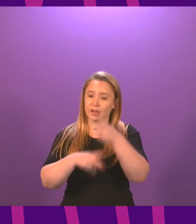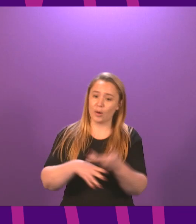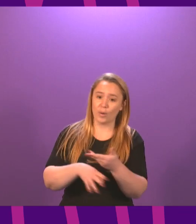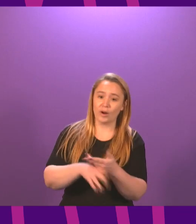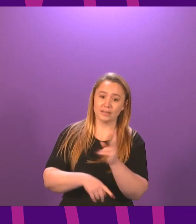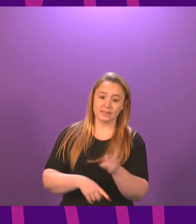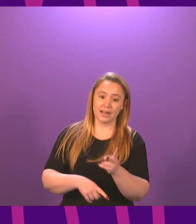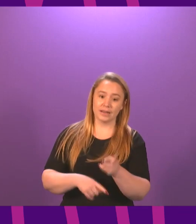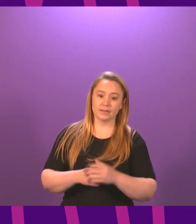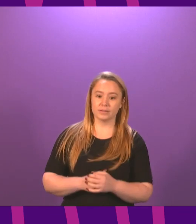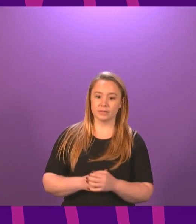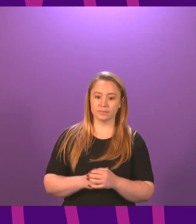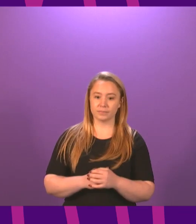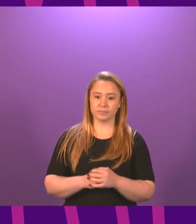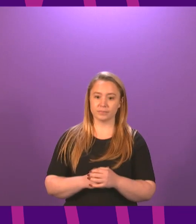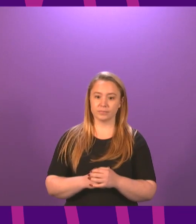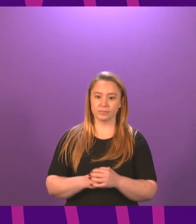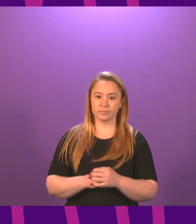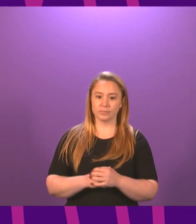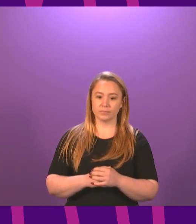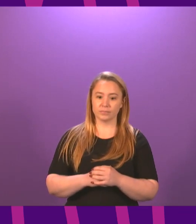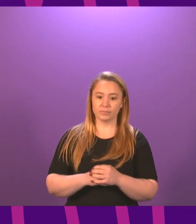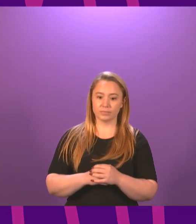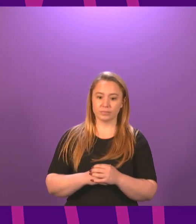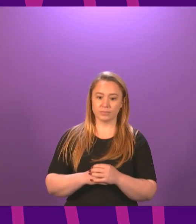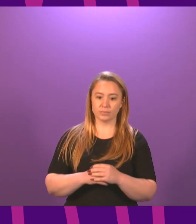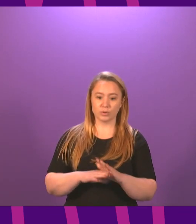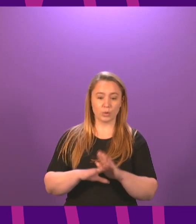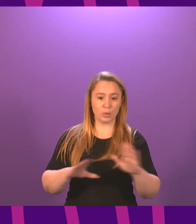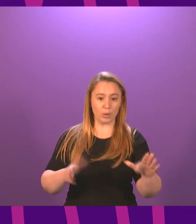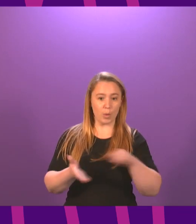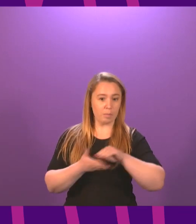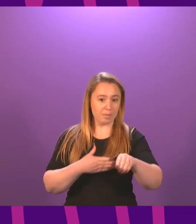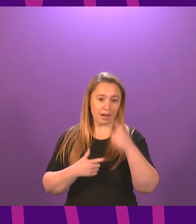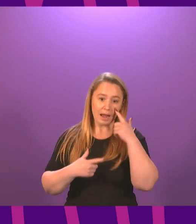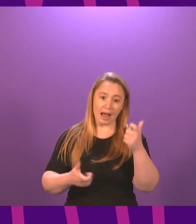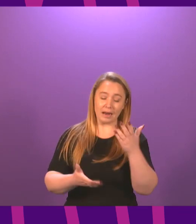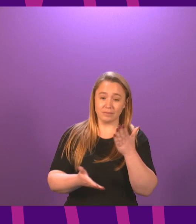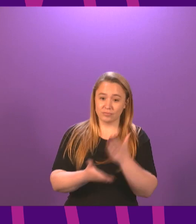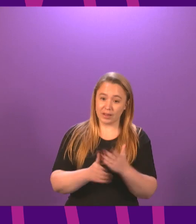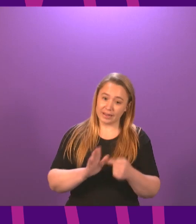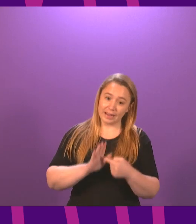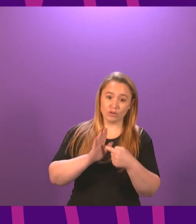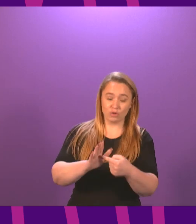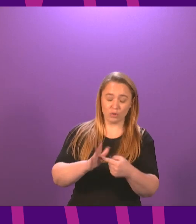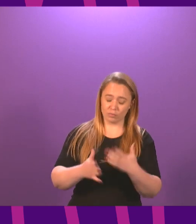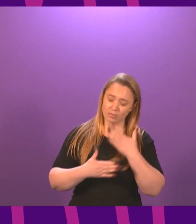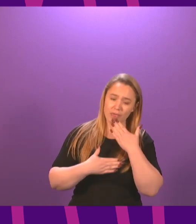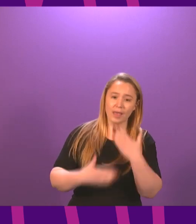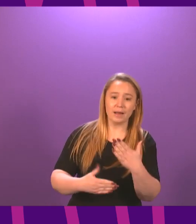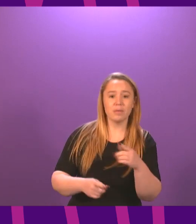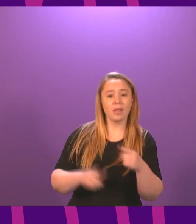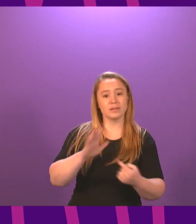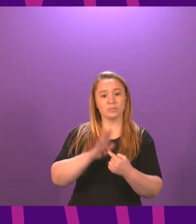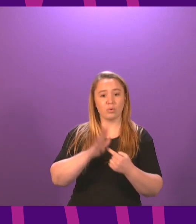Although no payment could ever properly express our gratitude, it is a small but important